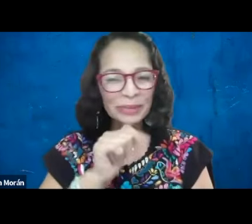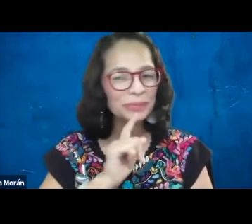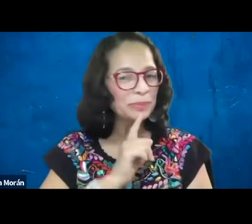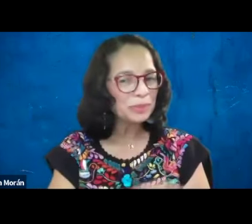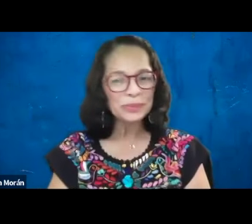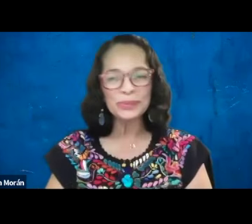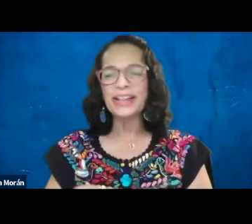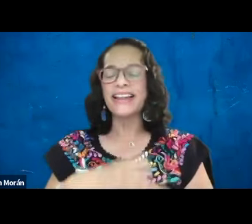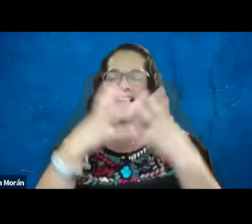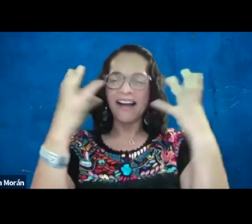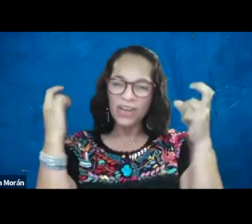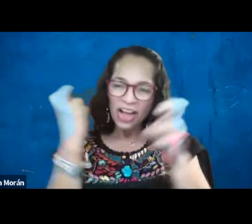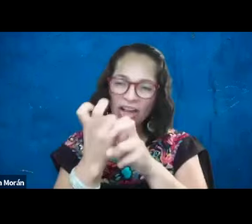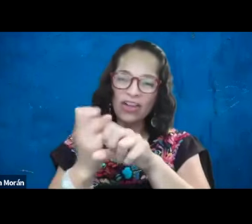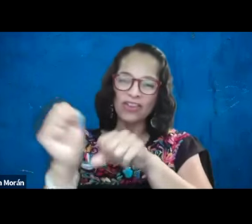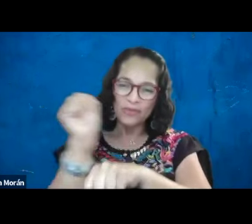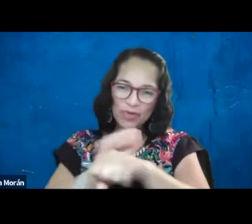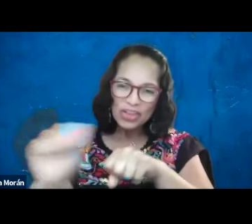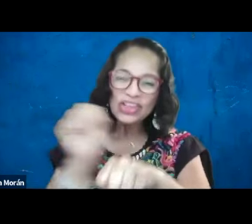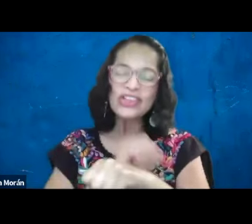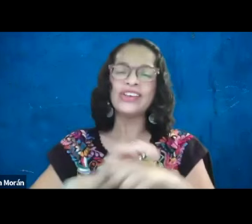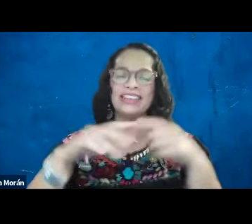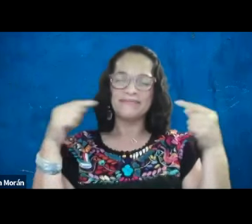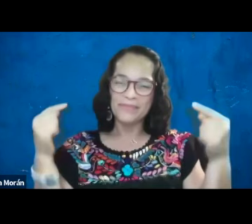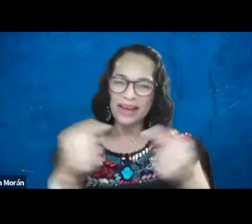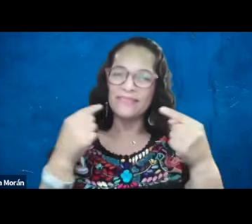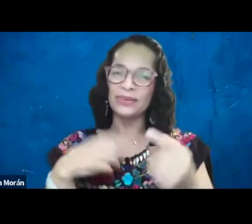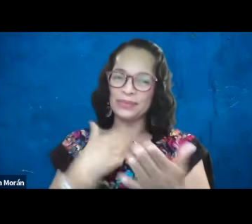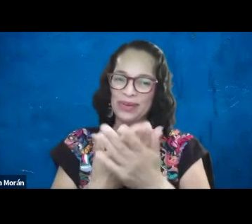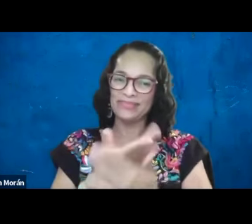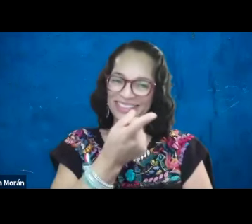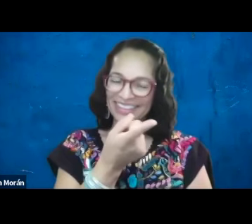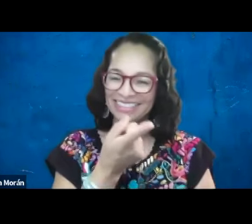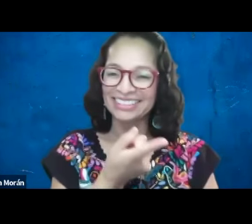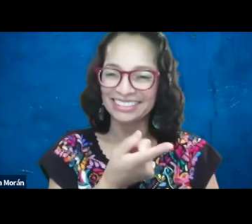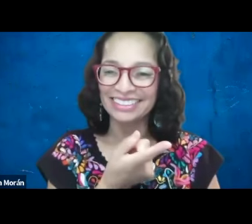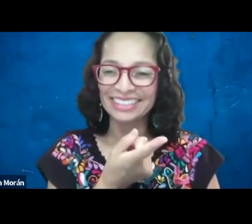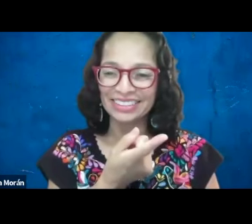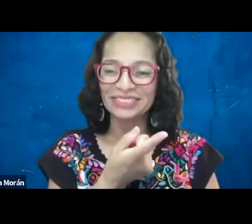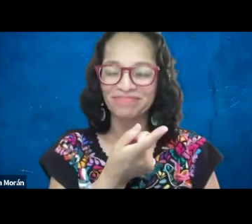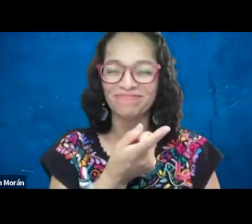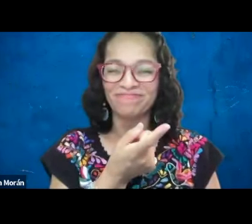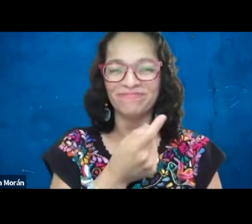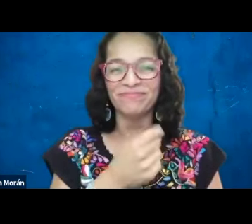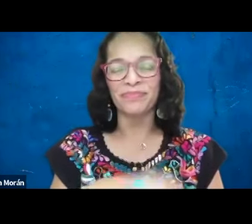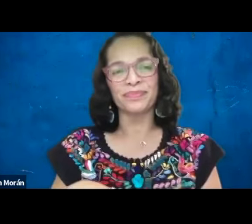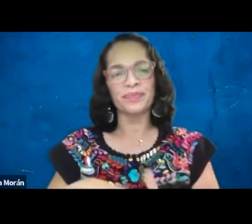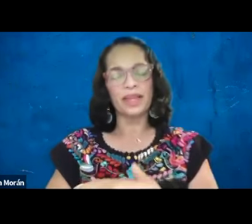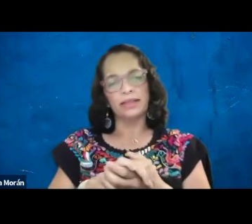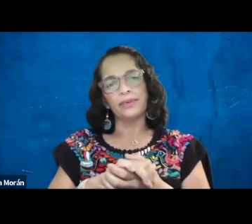Pictures look like it's perfect, but that's not true. It took a lot of hard work and pain to be able to get to this point.